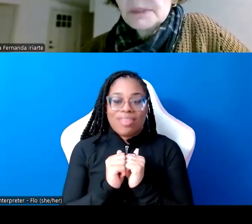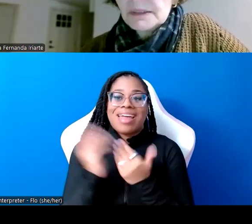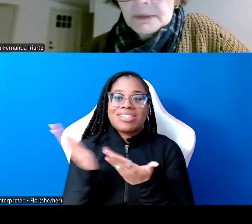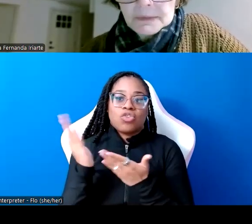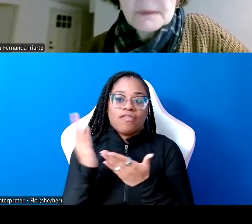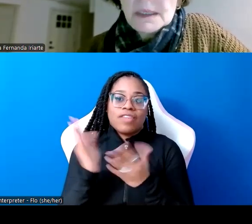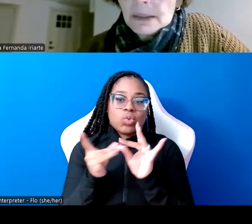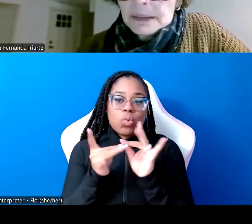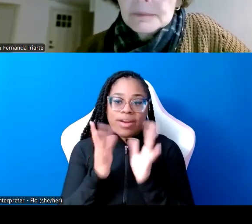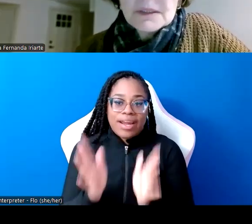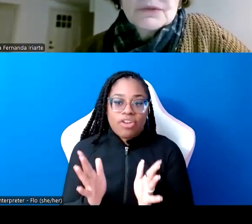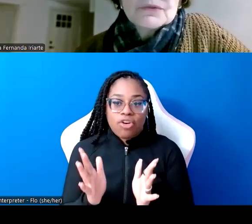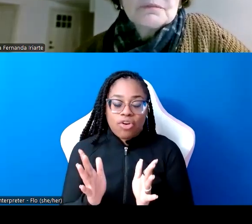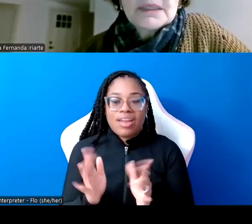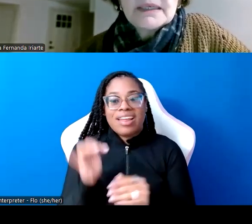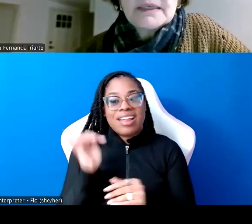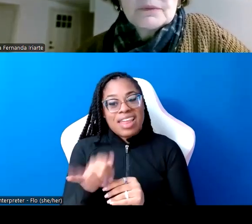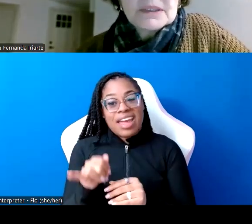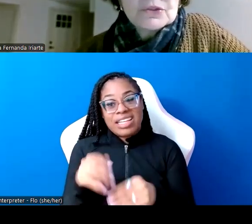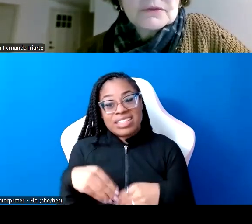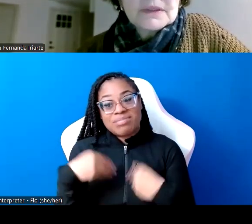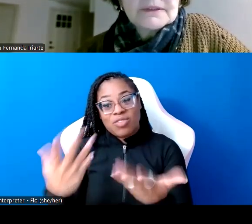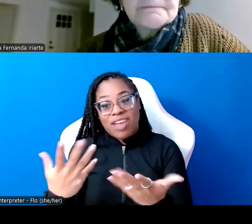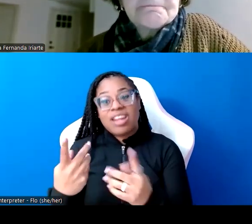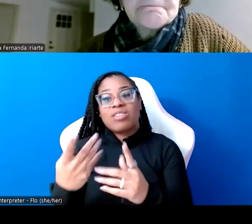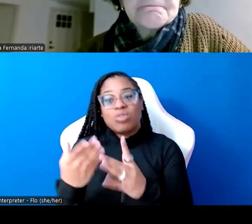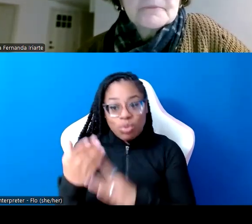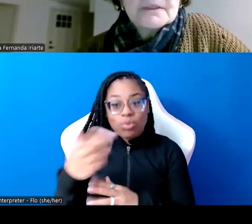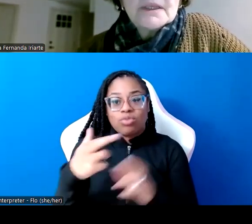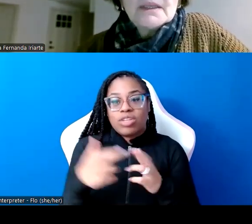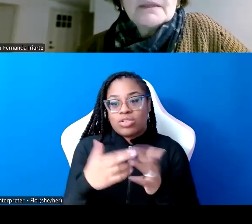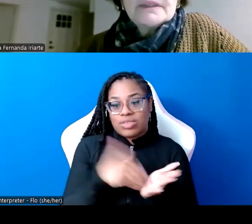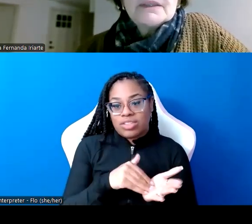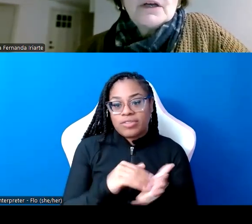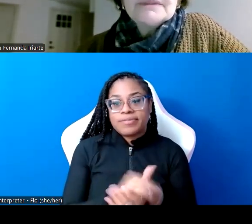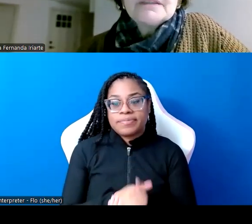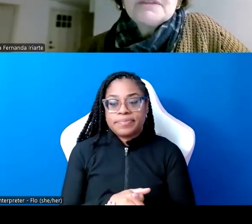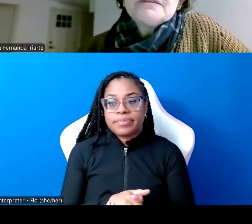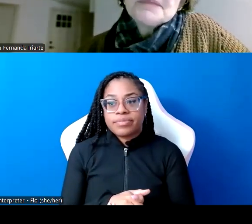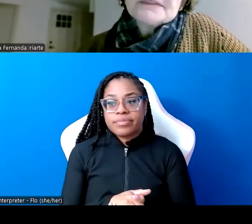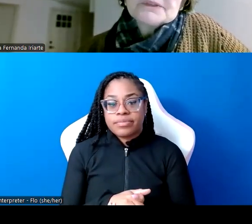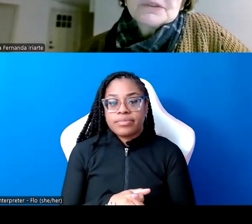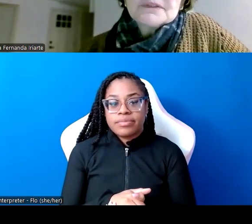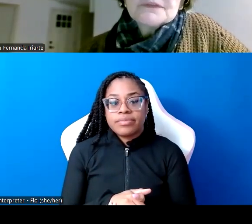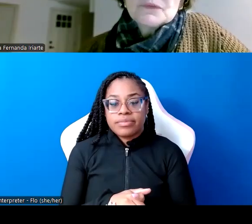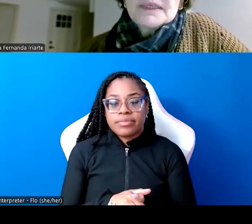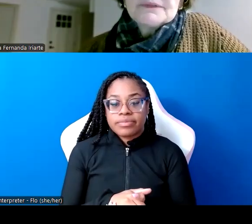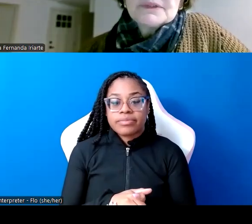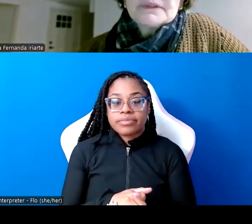because it's administered by the regional center, the Home and Community-Based Alternatives, the waiver